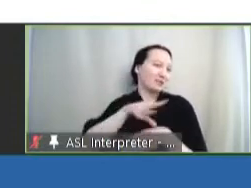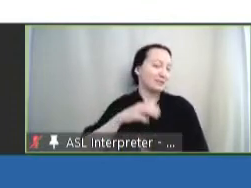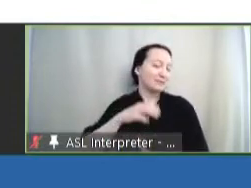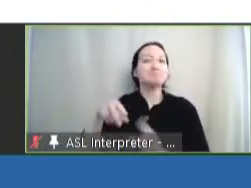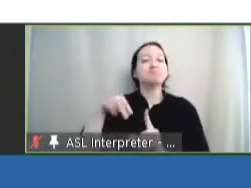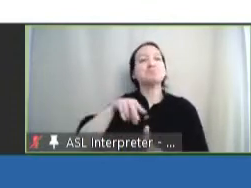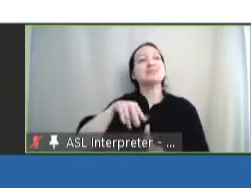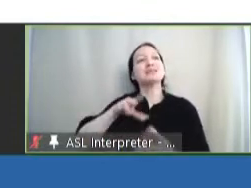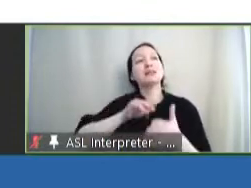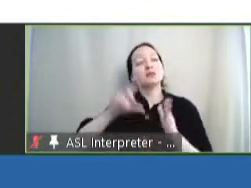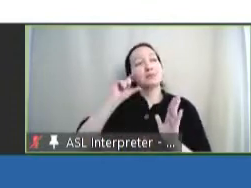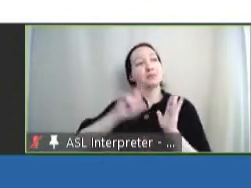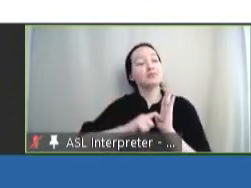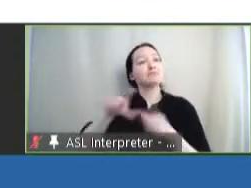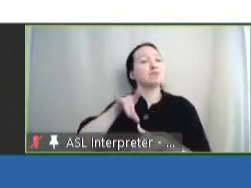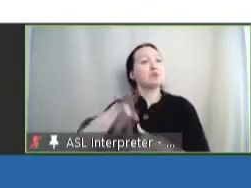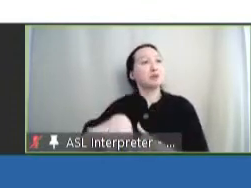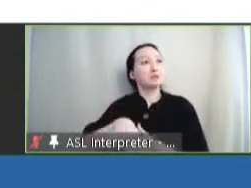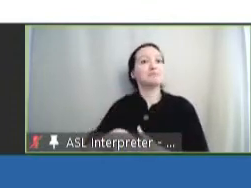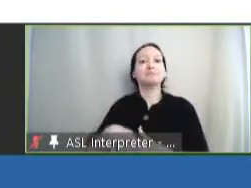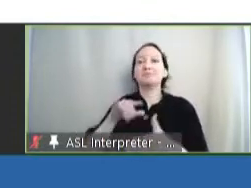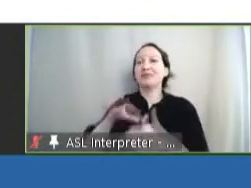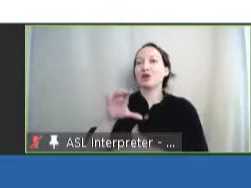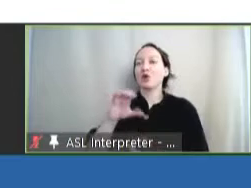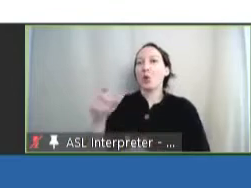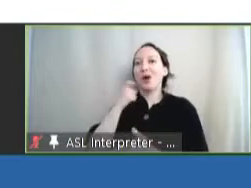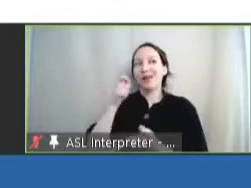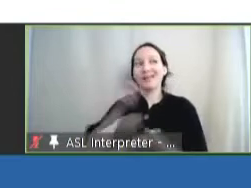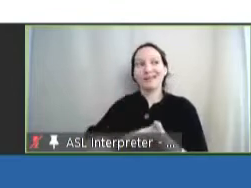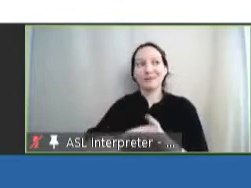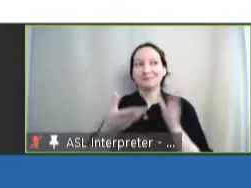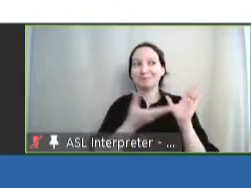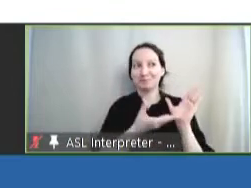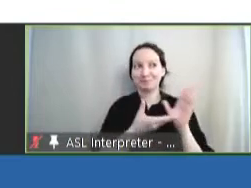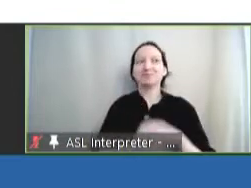acknowledge the contributions from our study coauthors listed here. Next slide, please.